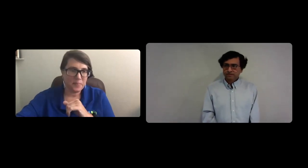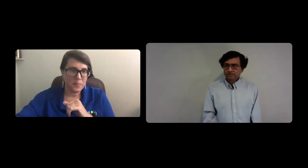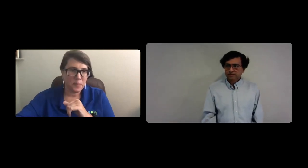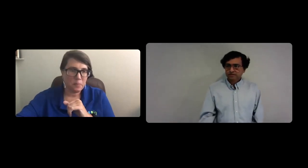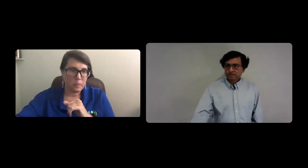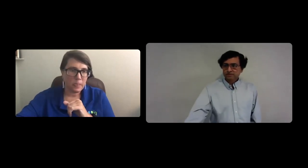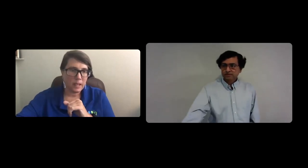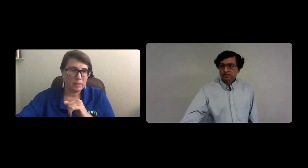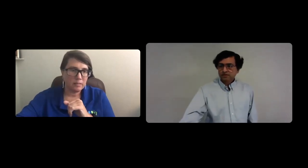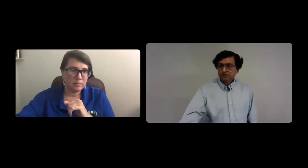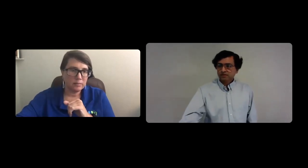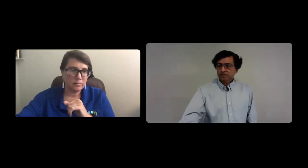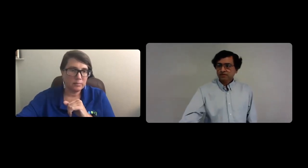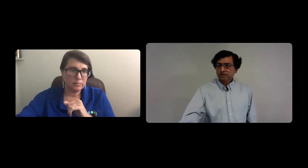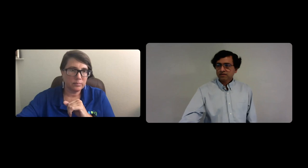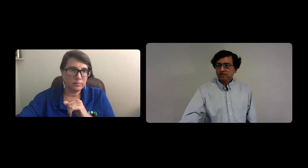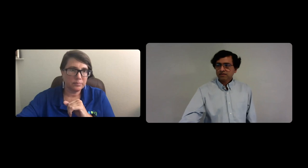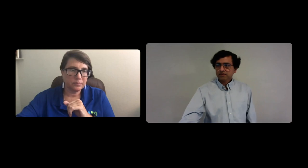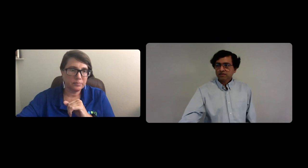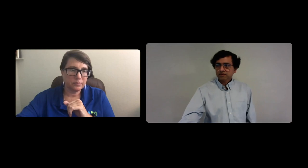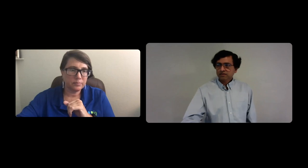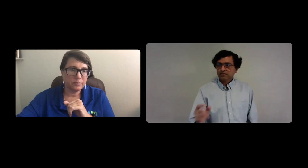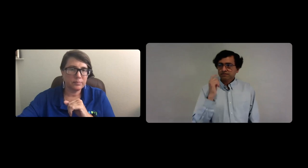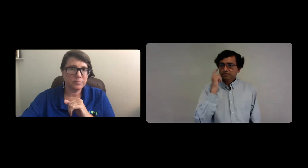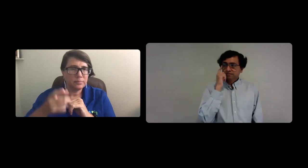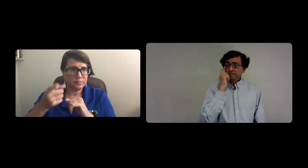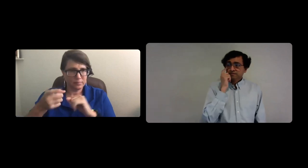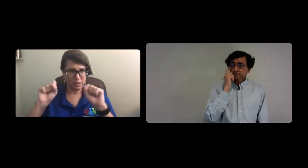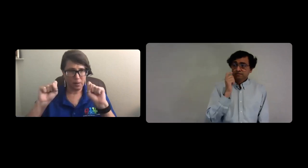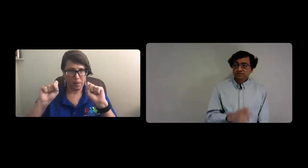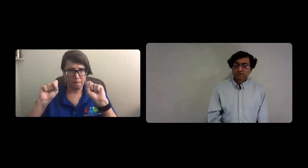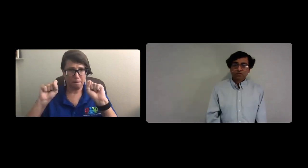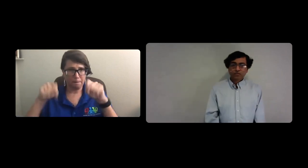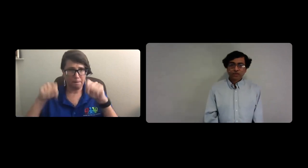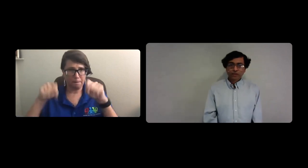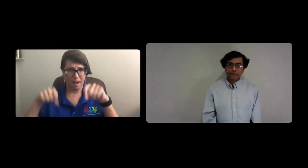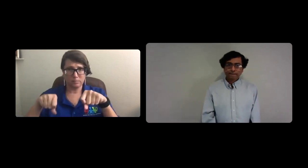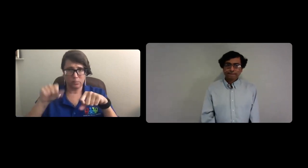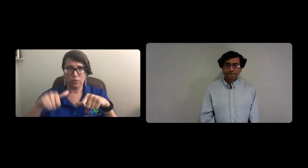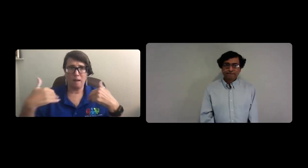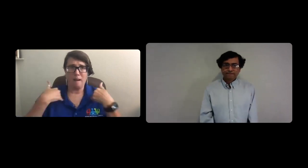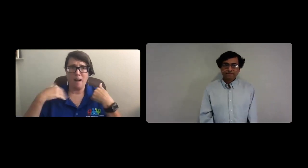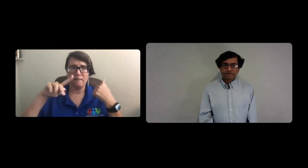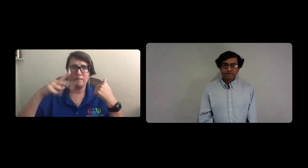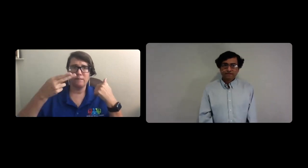conveying and for communication. Thank you.